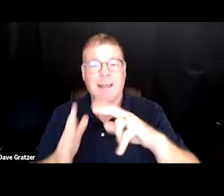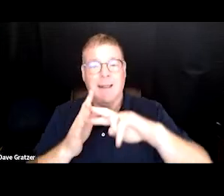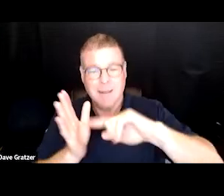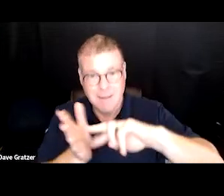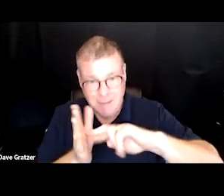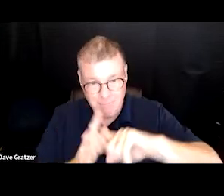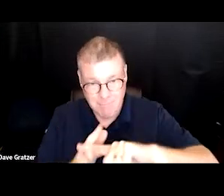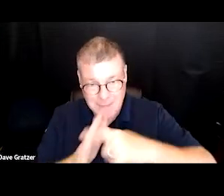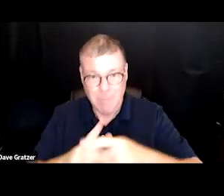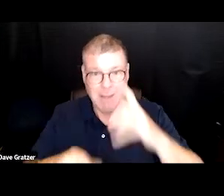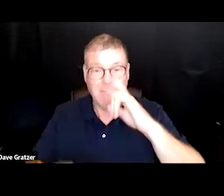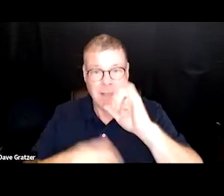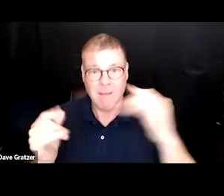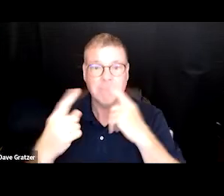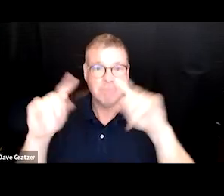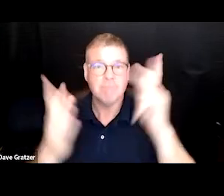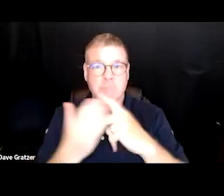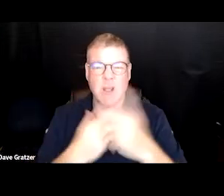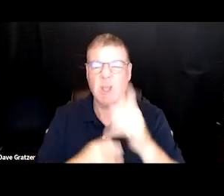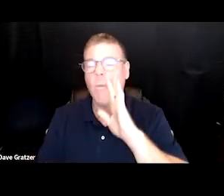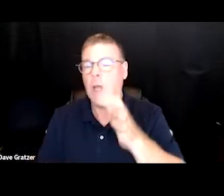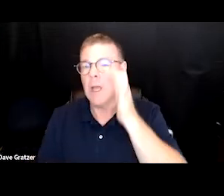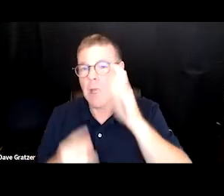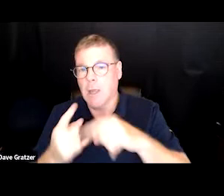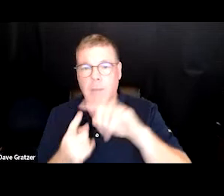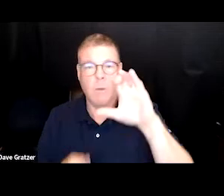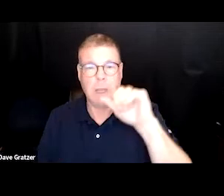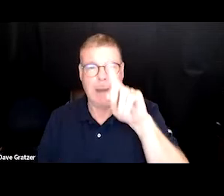and success of these programs. And you'll hear more about this in the Camden experience as well.